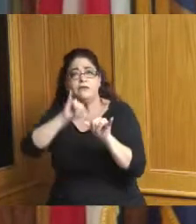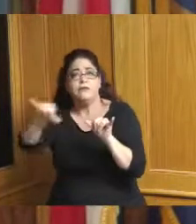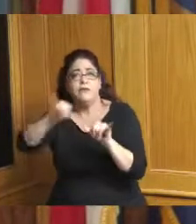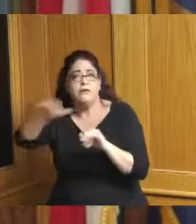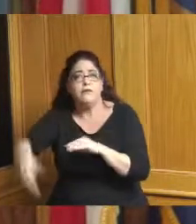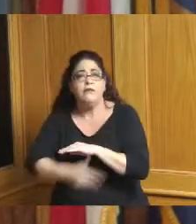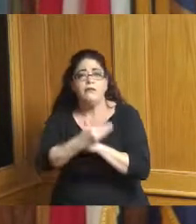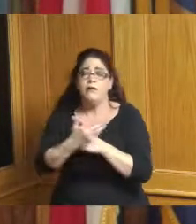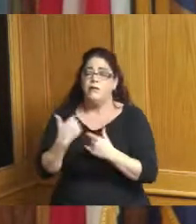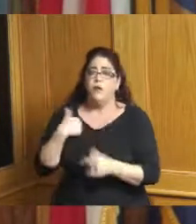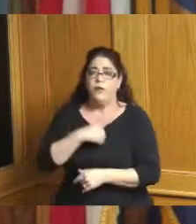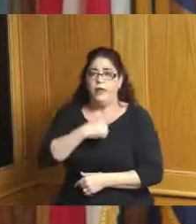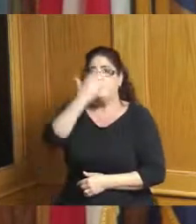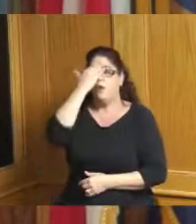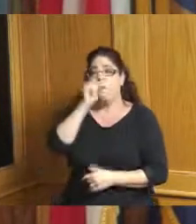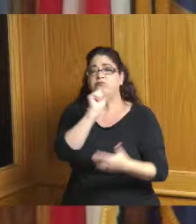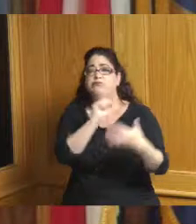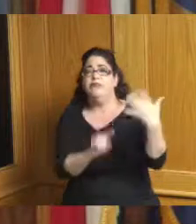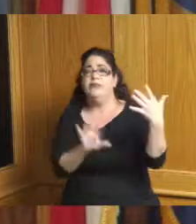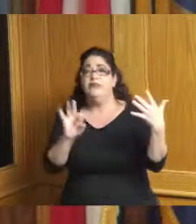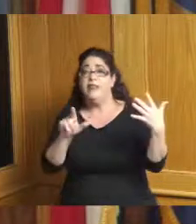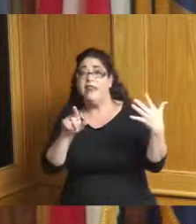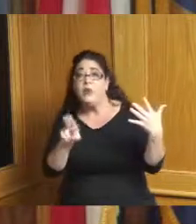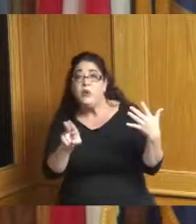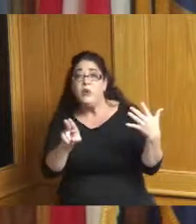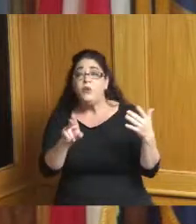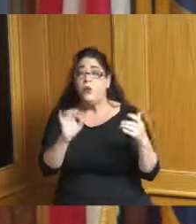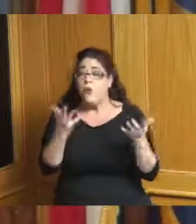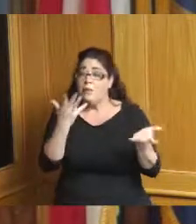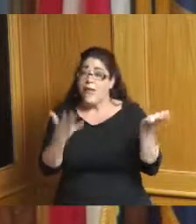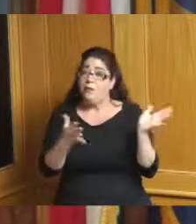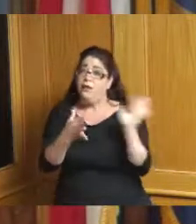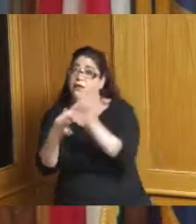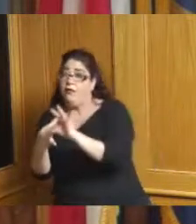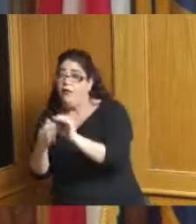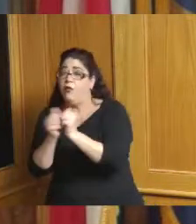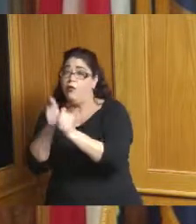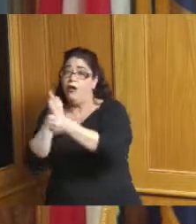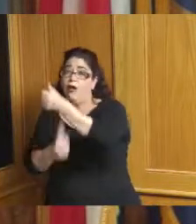hearing a lot of people getting the flu or maybe it's associated with covet of the flu can you talk